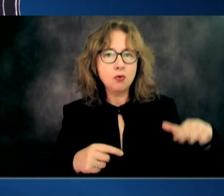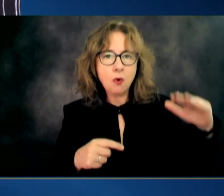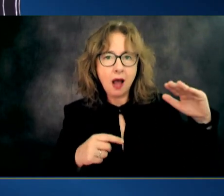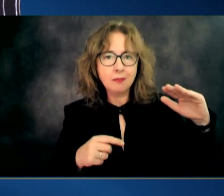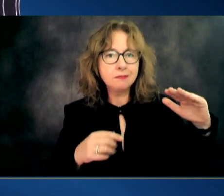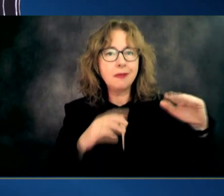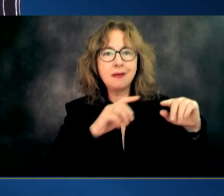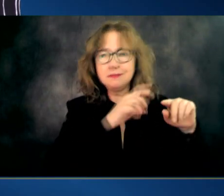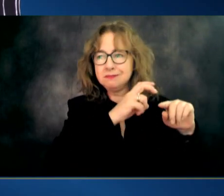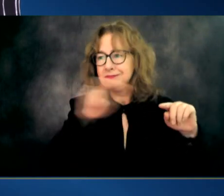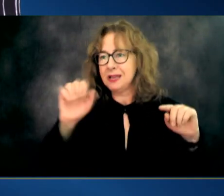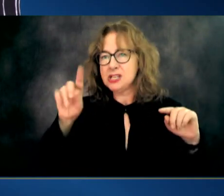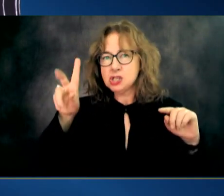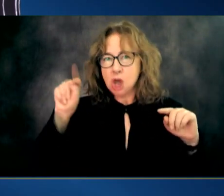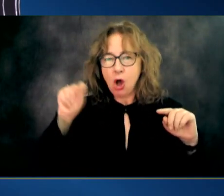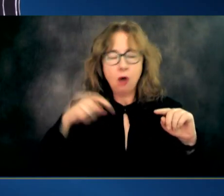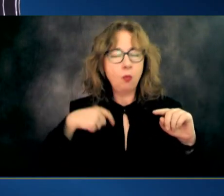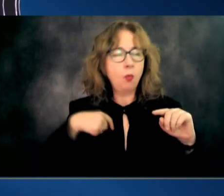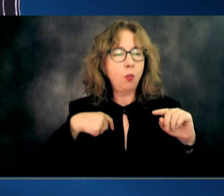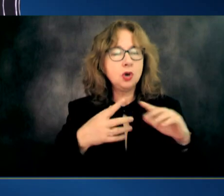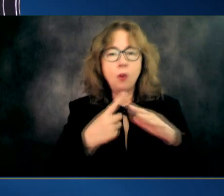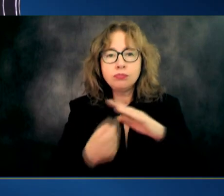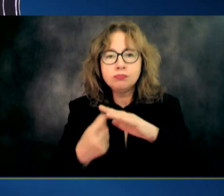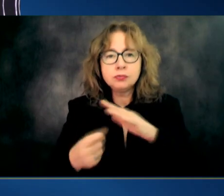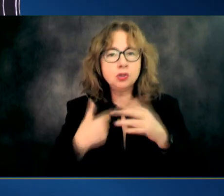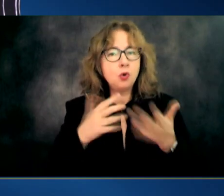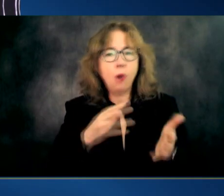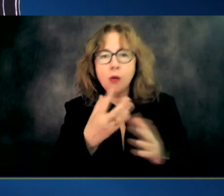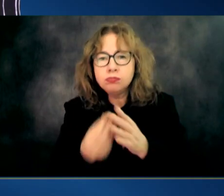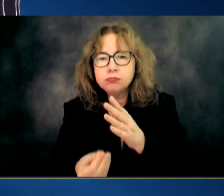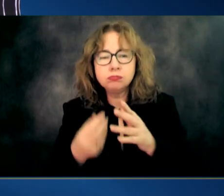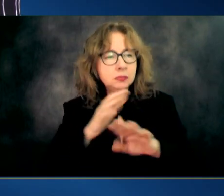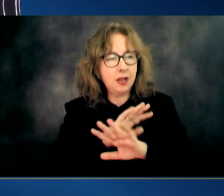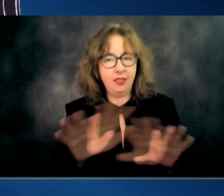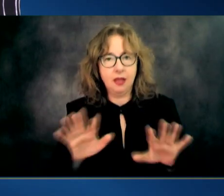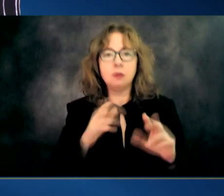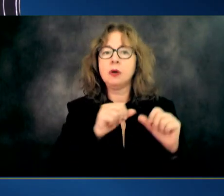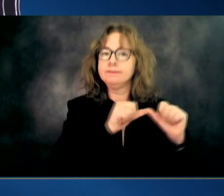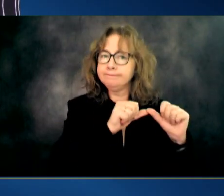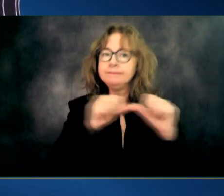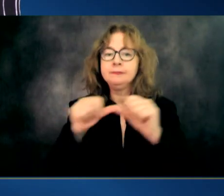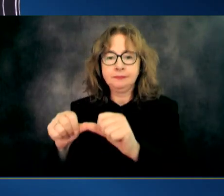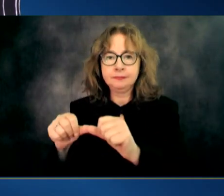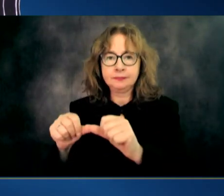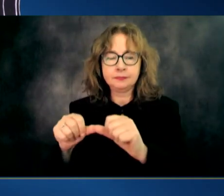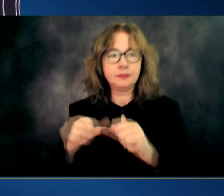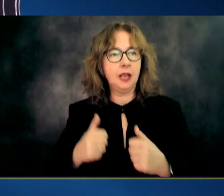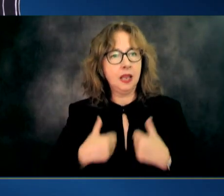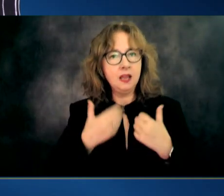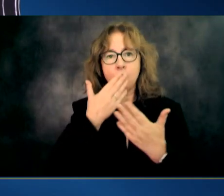And nobody gets lost in the shuffle, and we all continue to live well and do us with sickle cell.